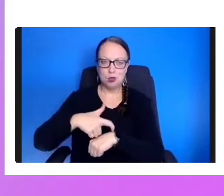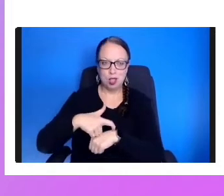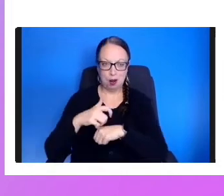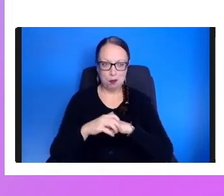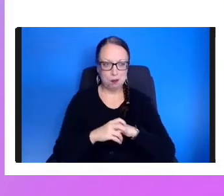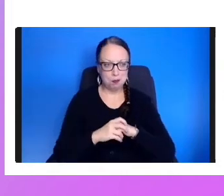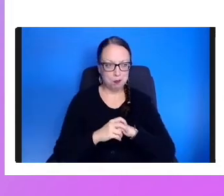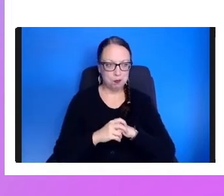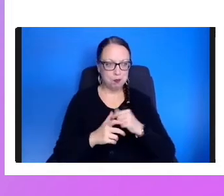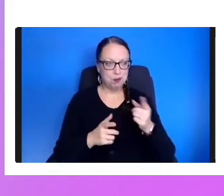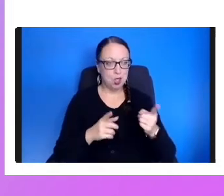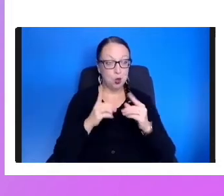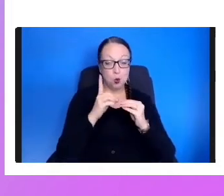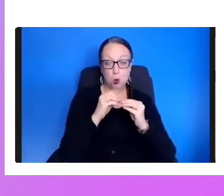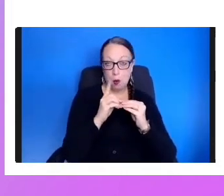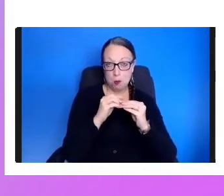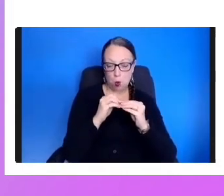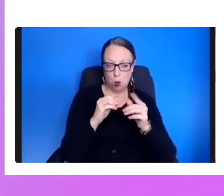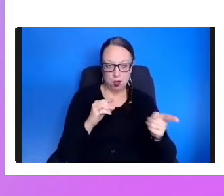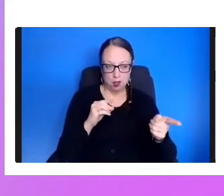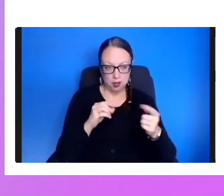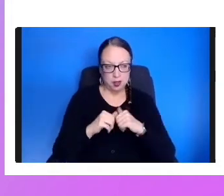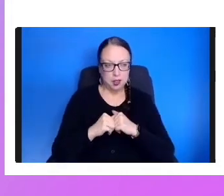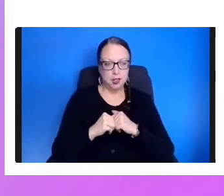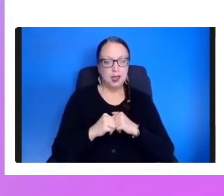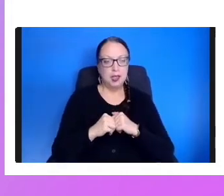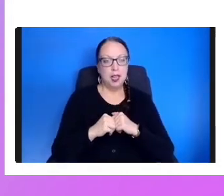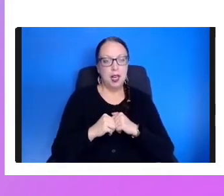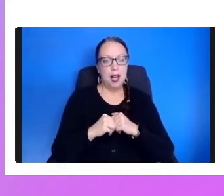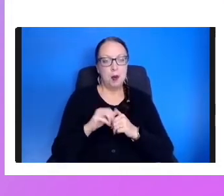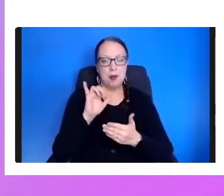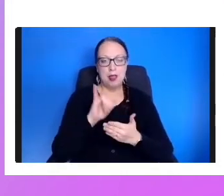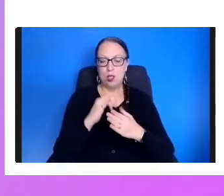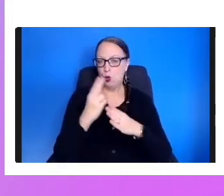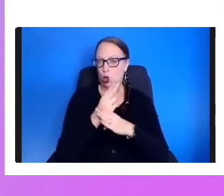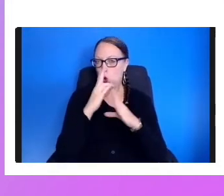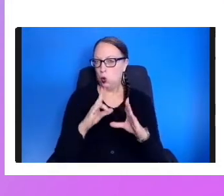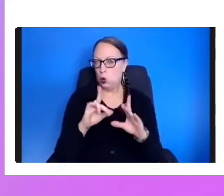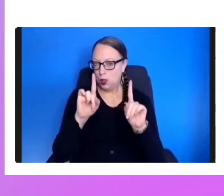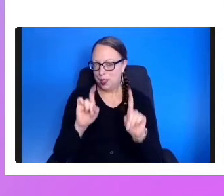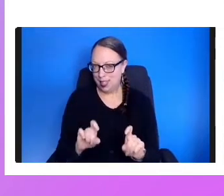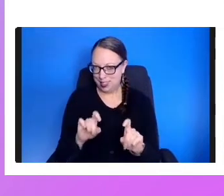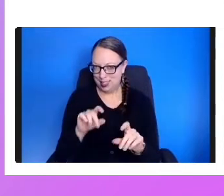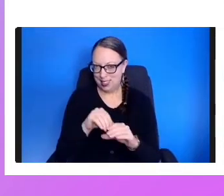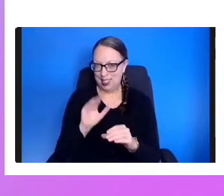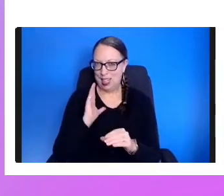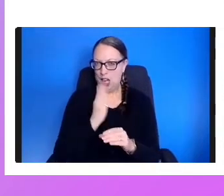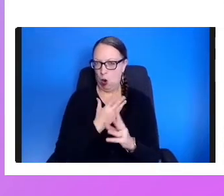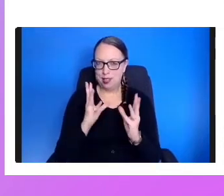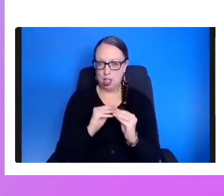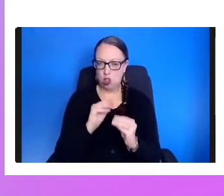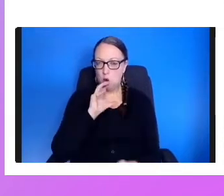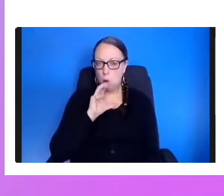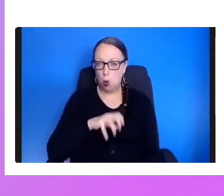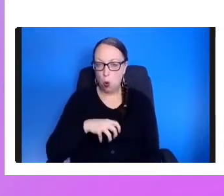Just one more example this is another this was a user tester in one of our sessions he was older, he also had dementia,